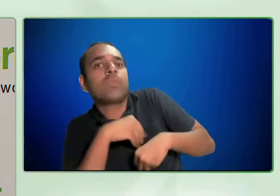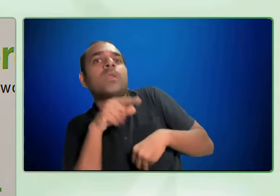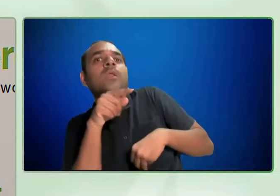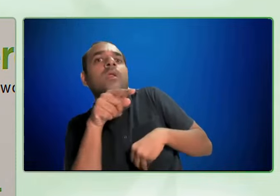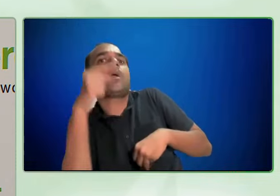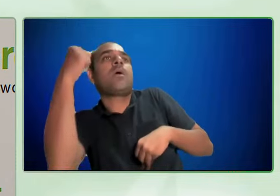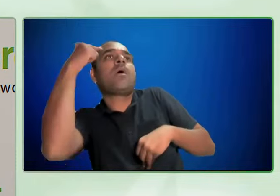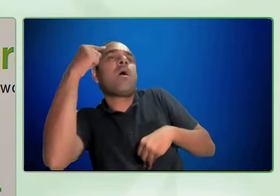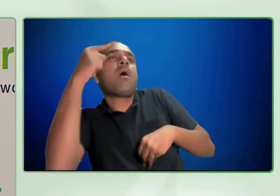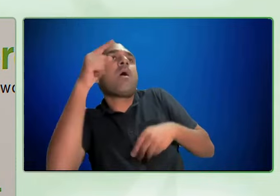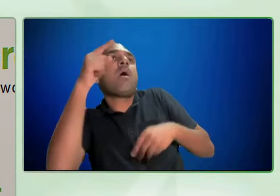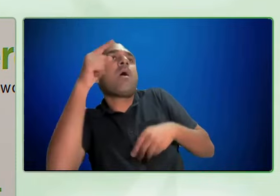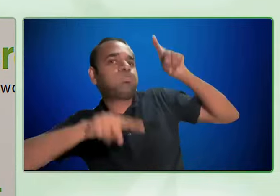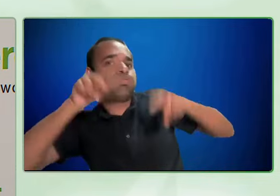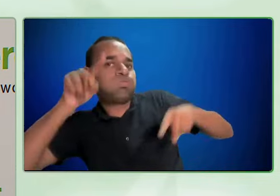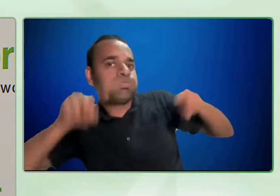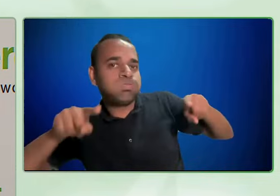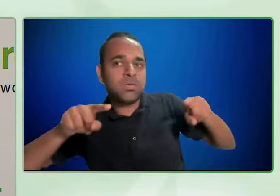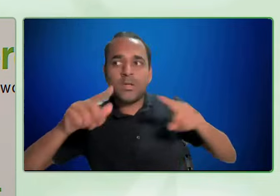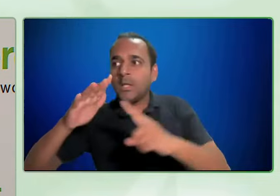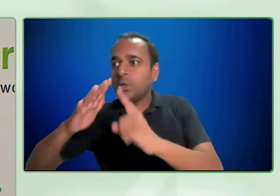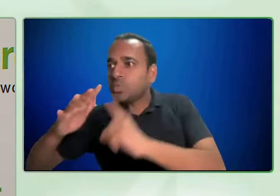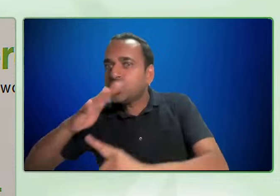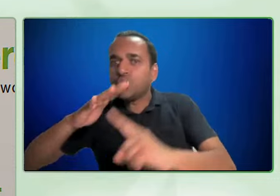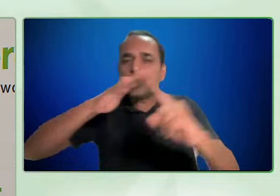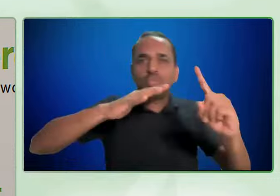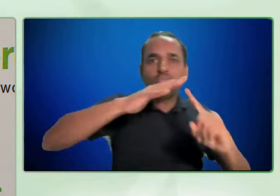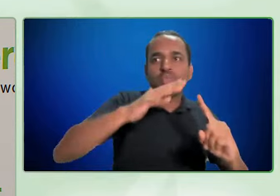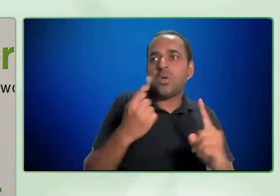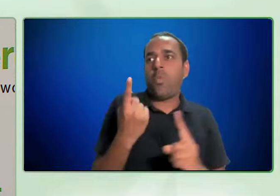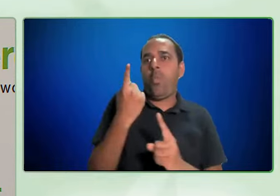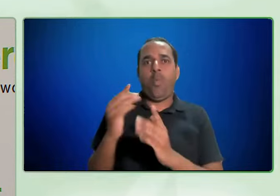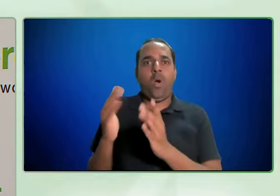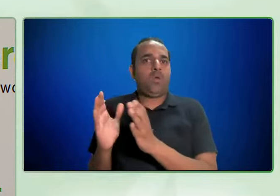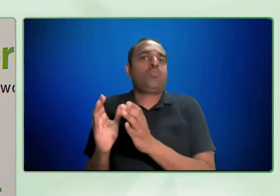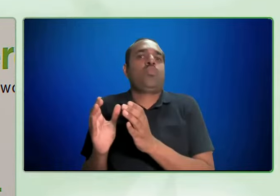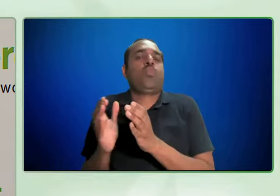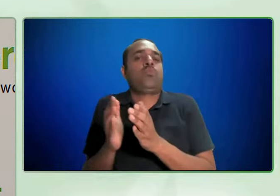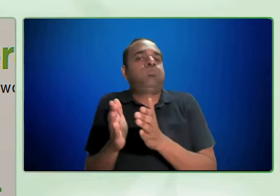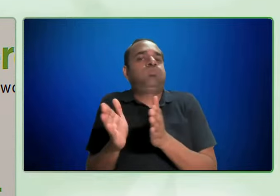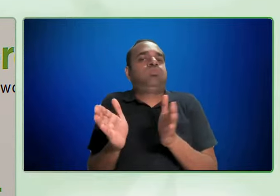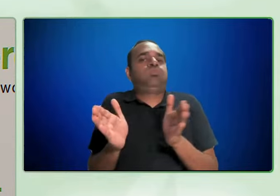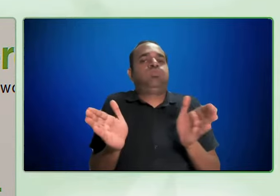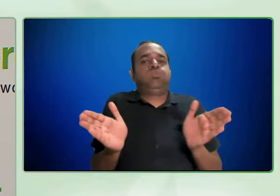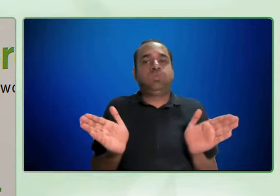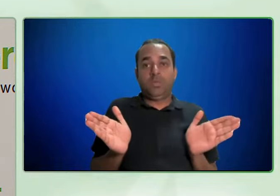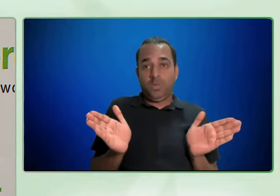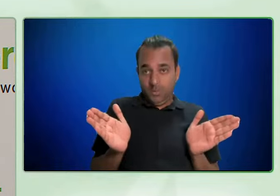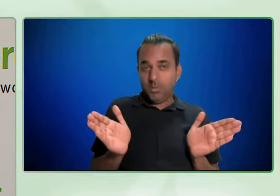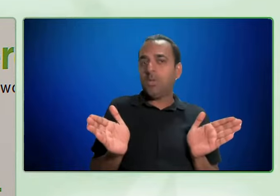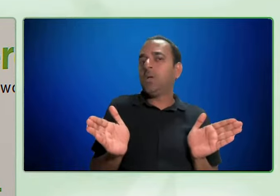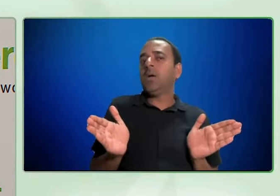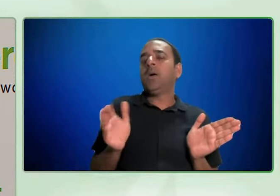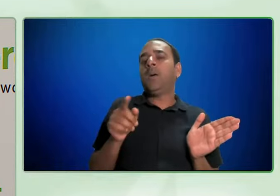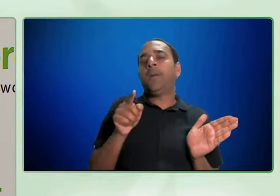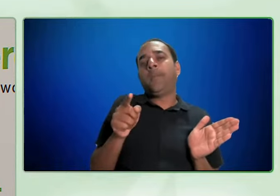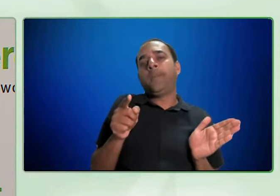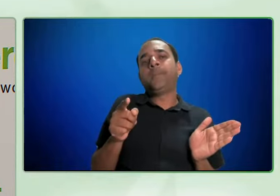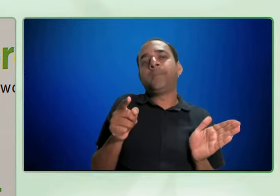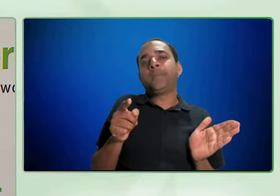display or making some movements or it recognises your words which was speaking or even other expressions.